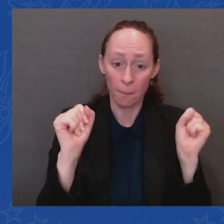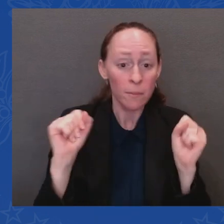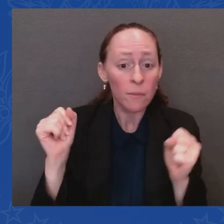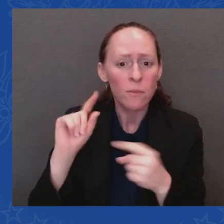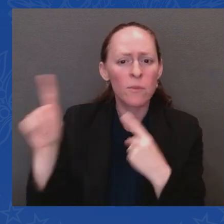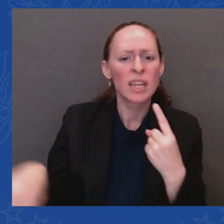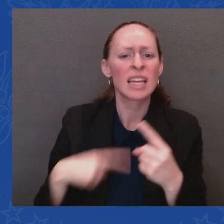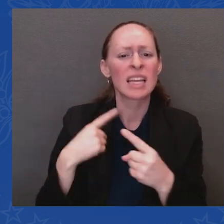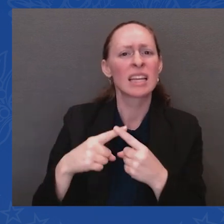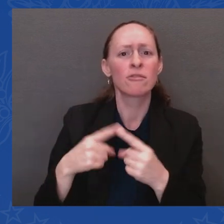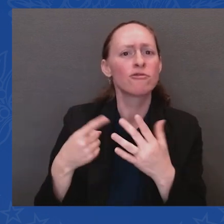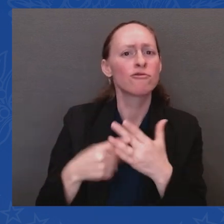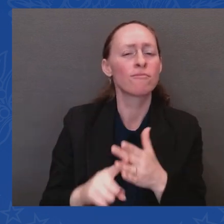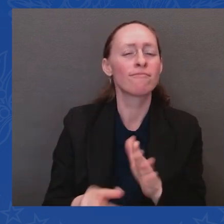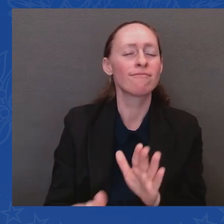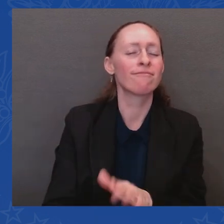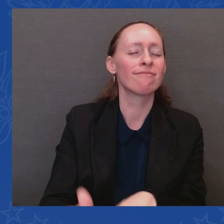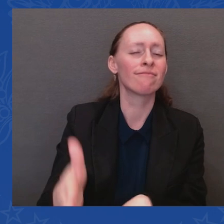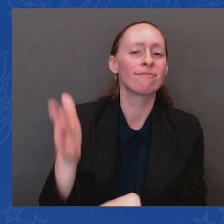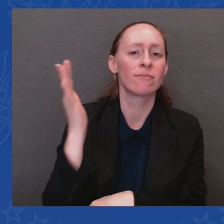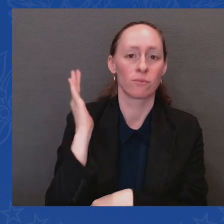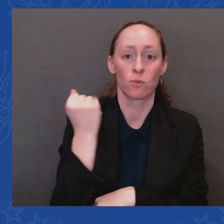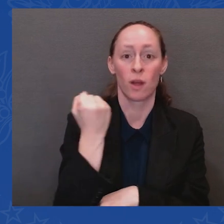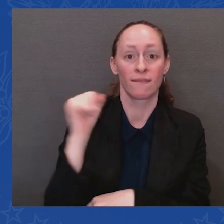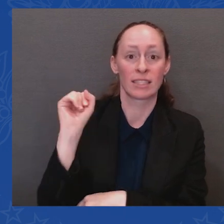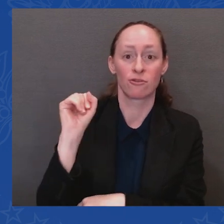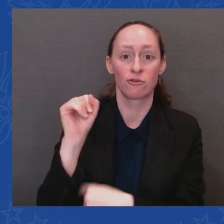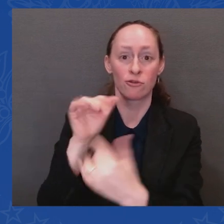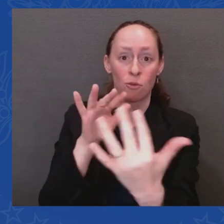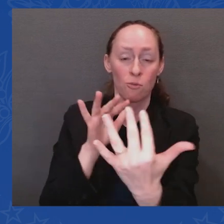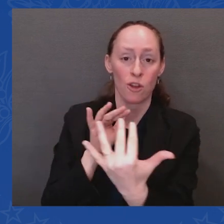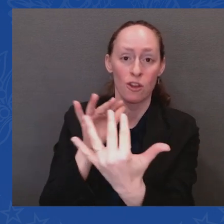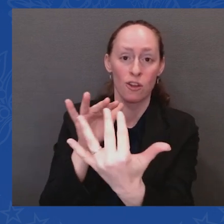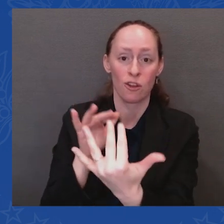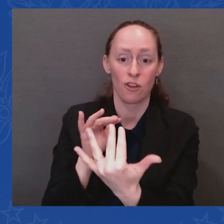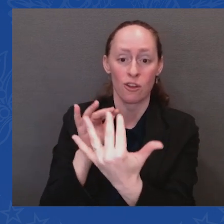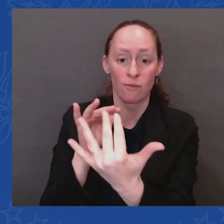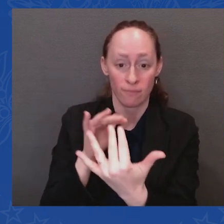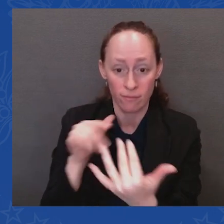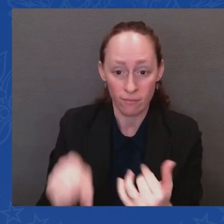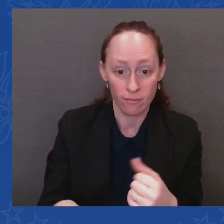The history of Arlington National Cemetery is a testament to the great cost